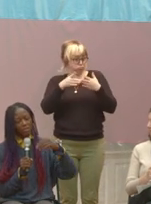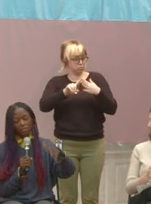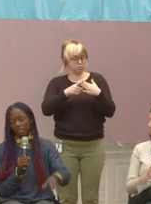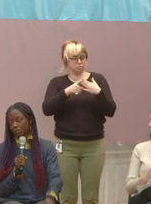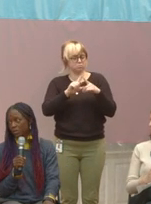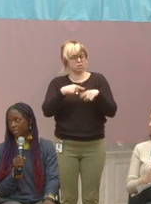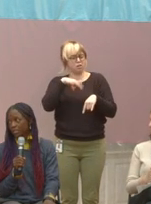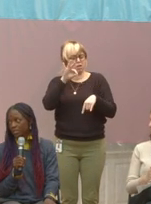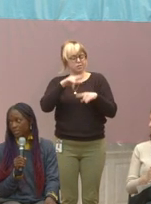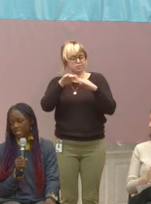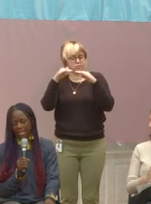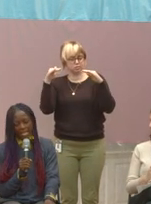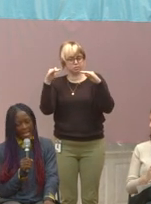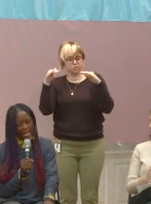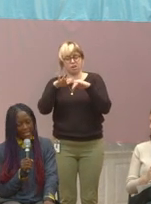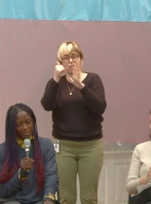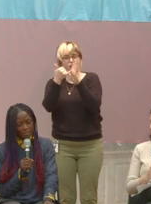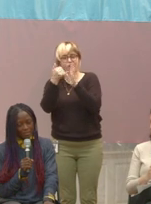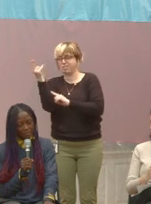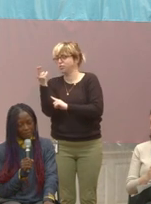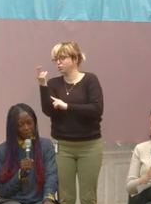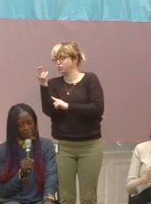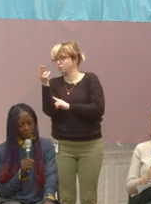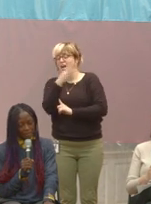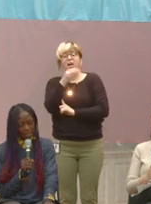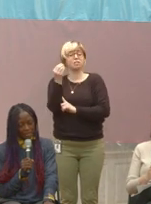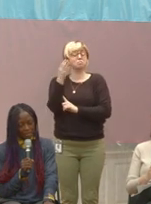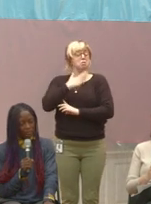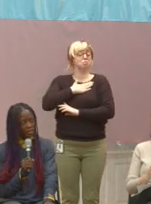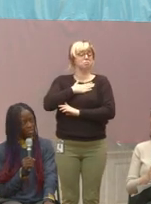another level, which is art history. And my love for art